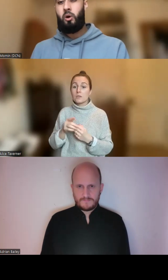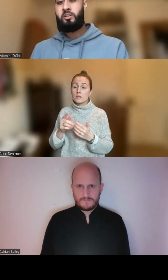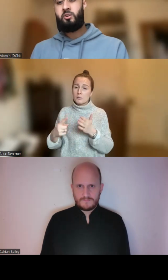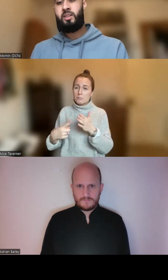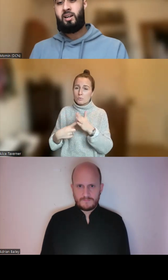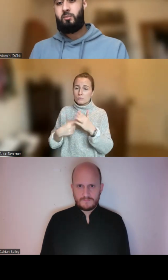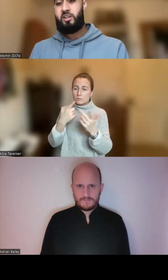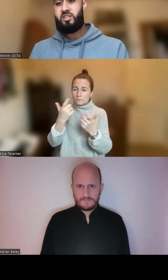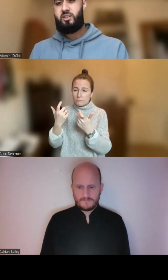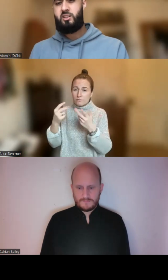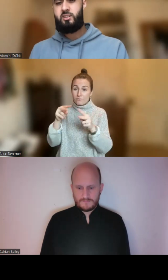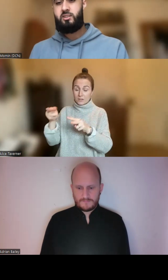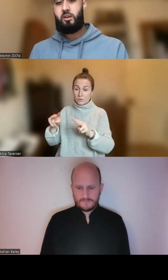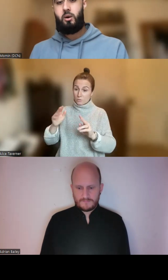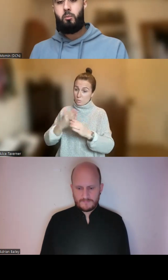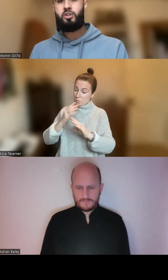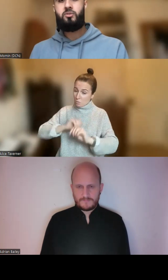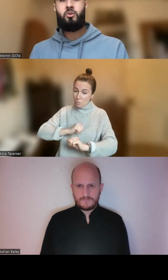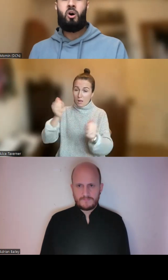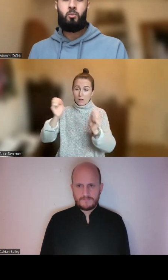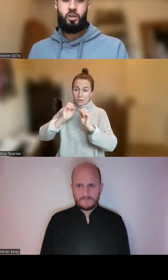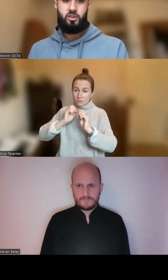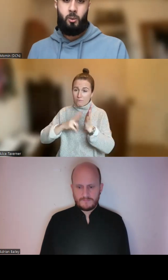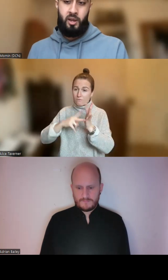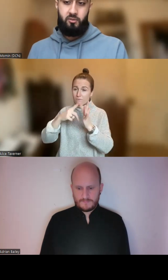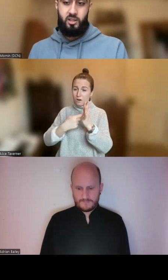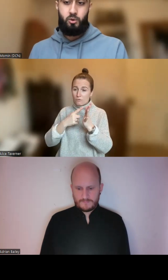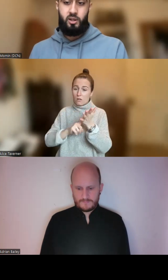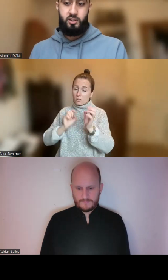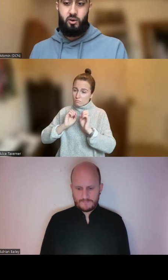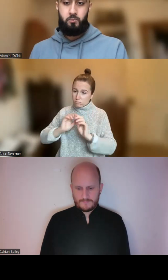Once you're in the ads managers, there's much fewer options compared to Facebook and Instagram.